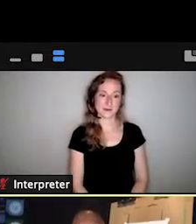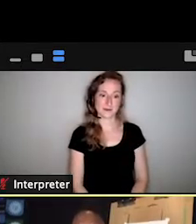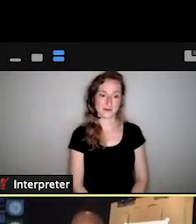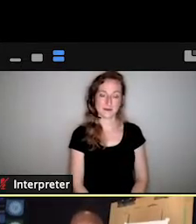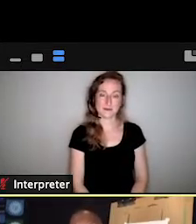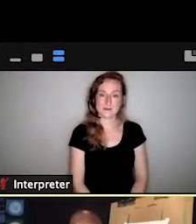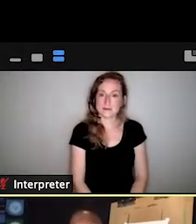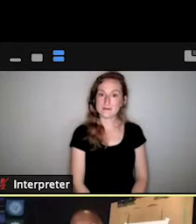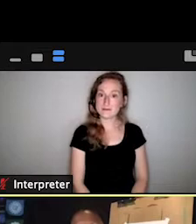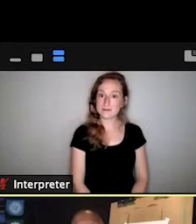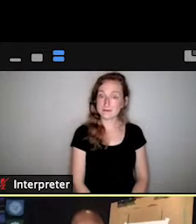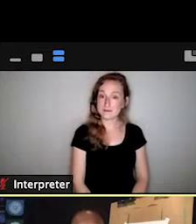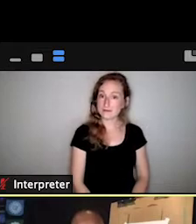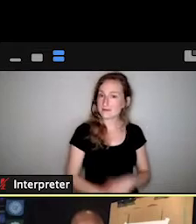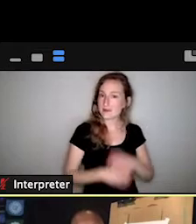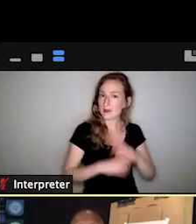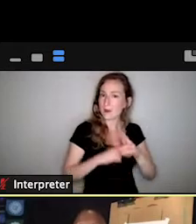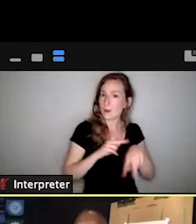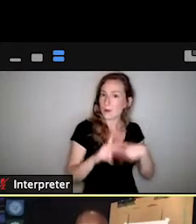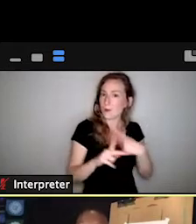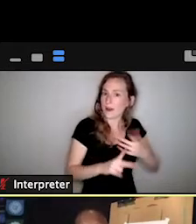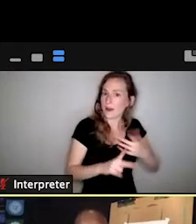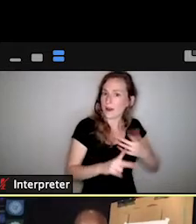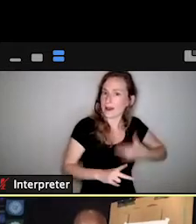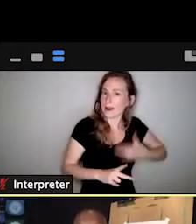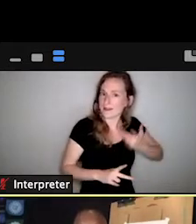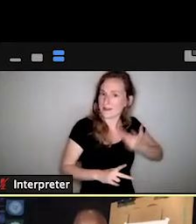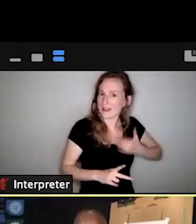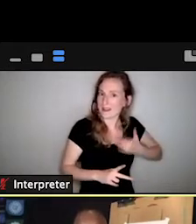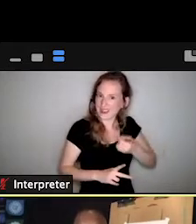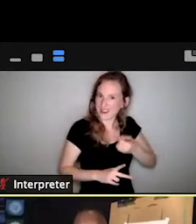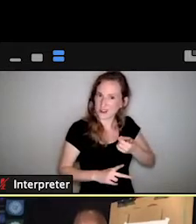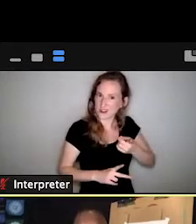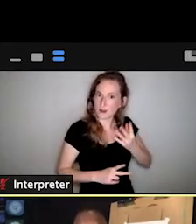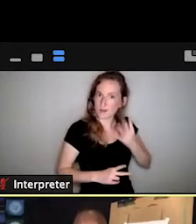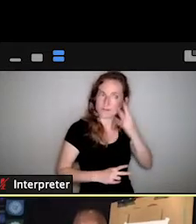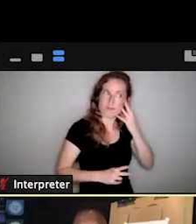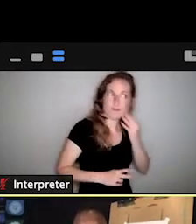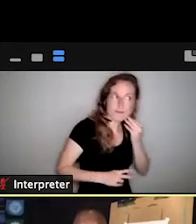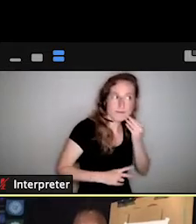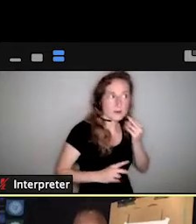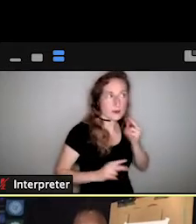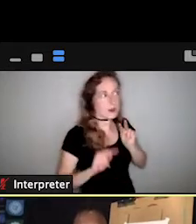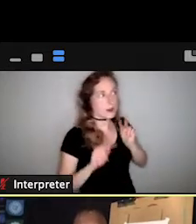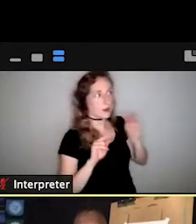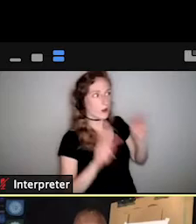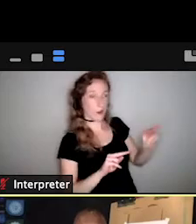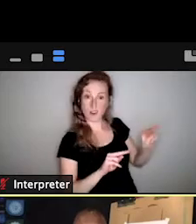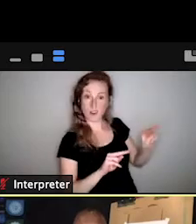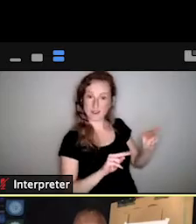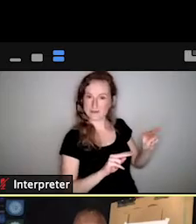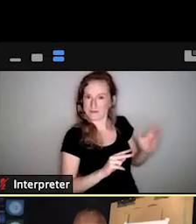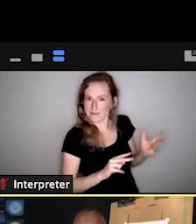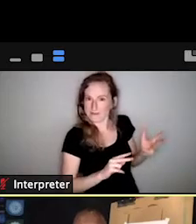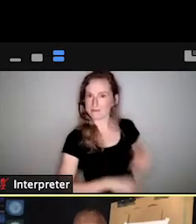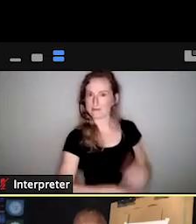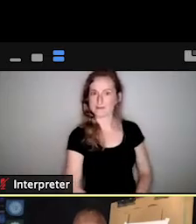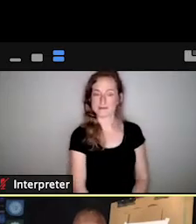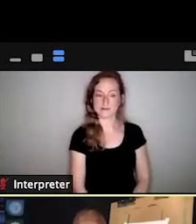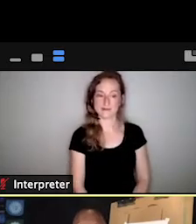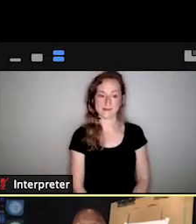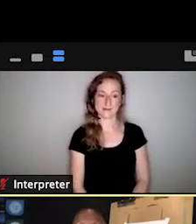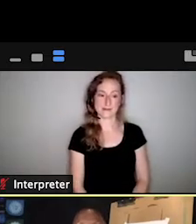What feelings do you feel when you look at this painting?